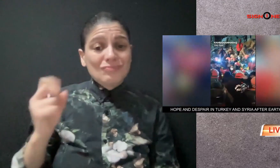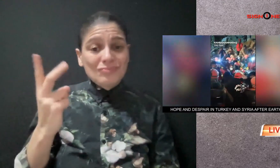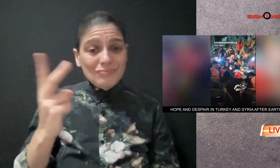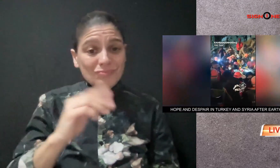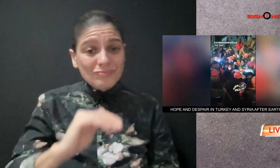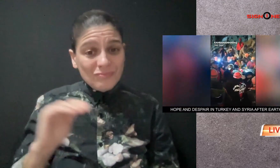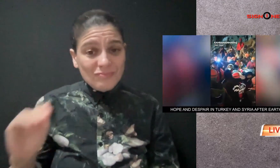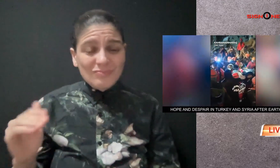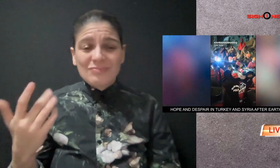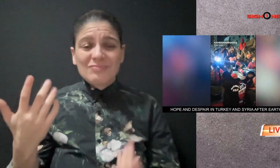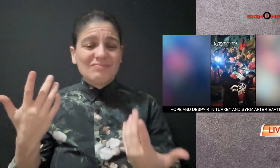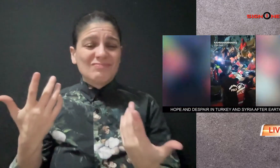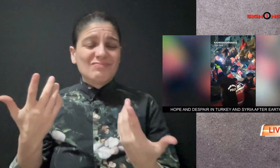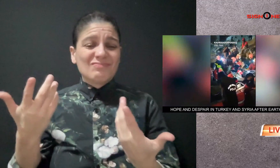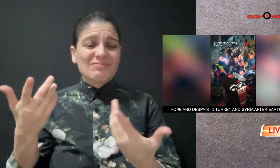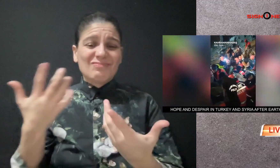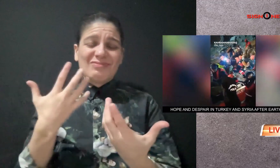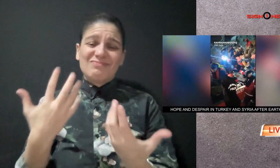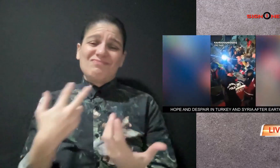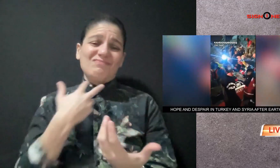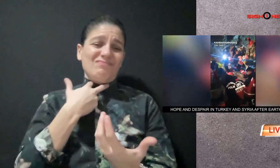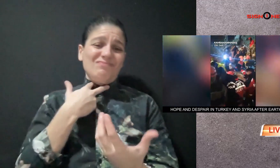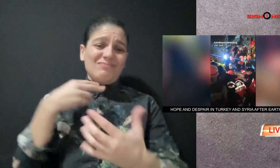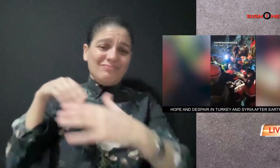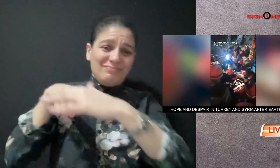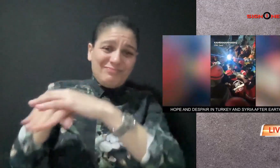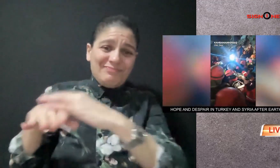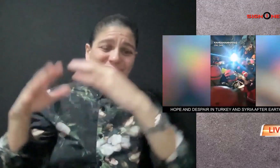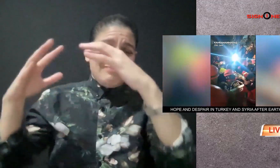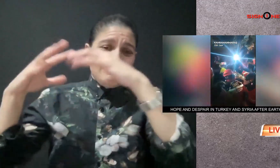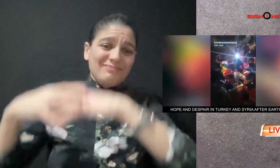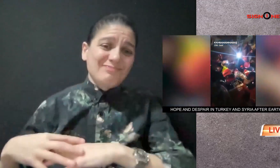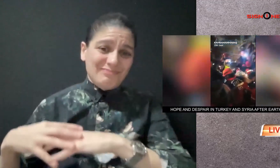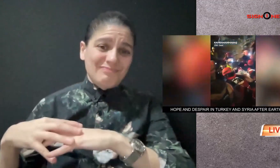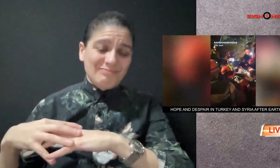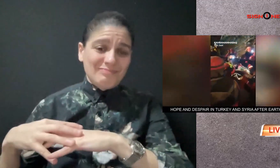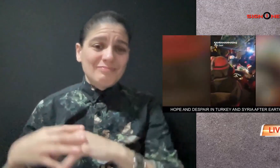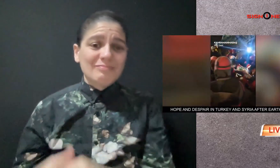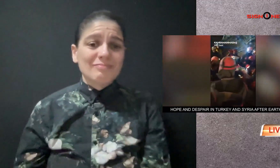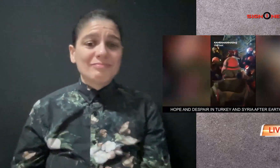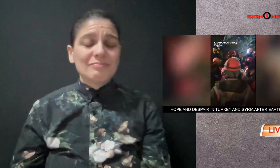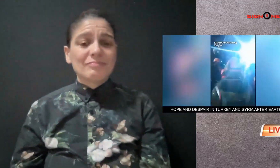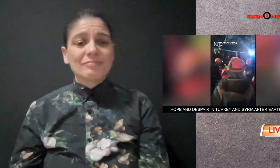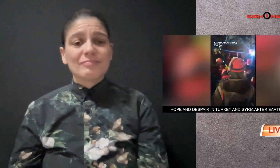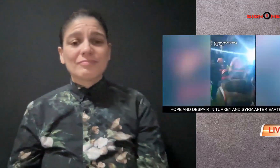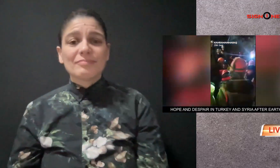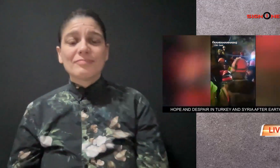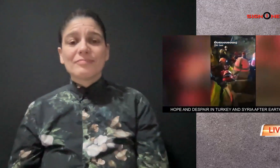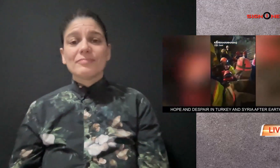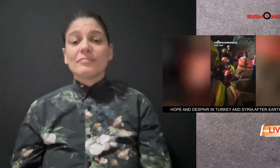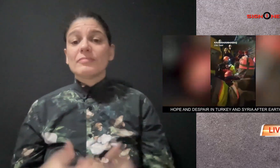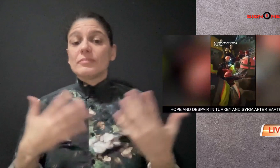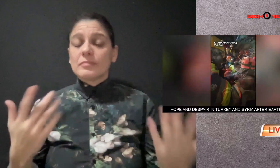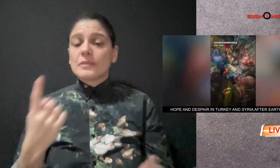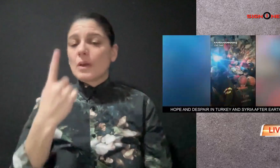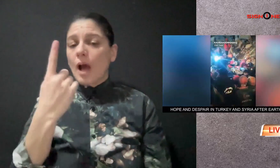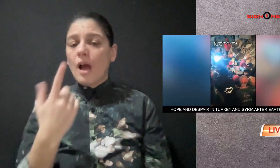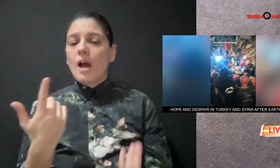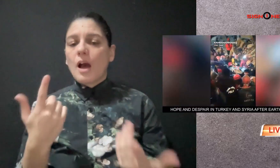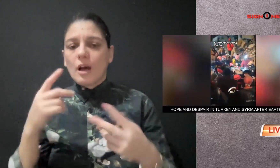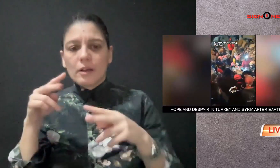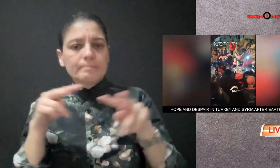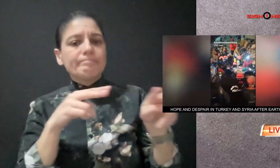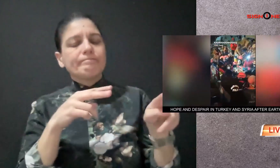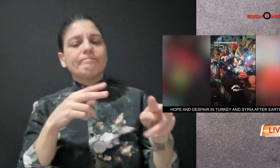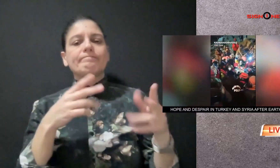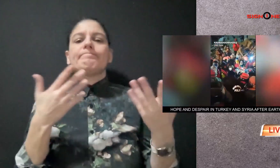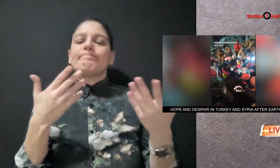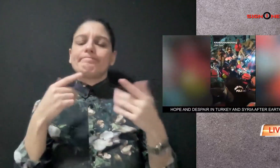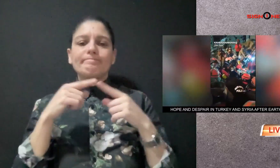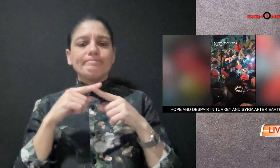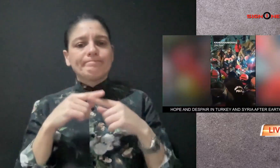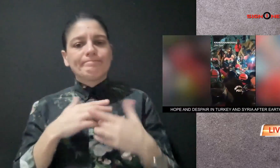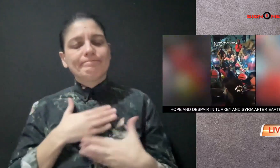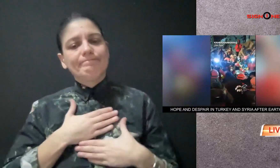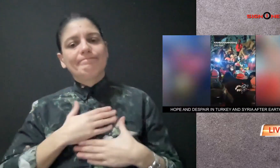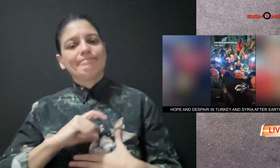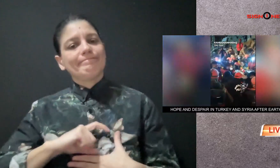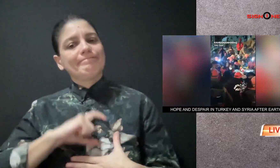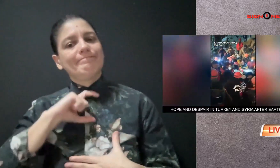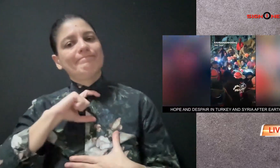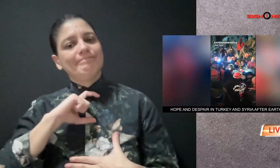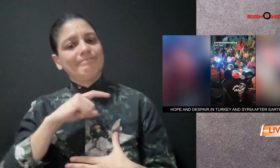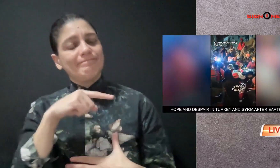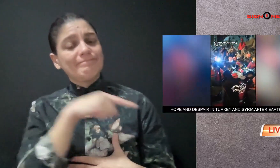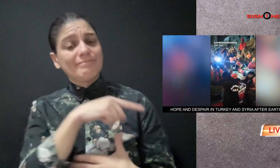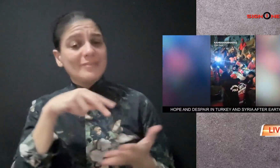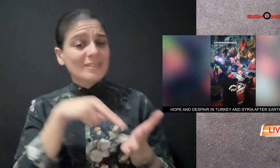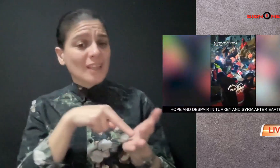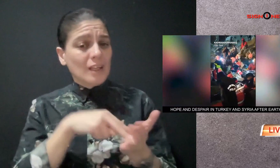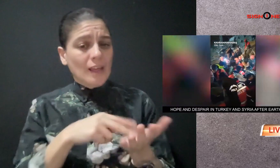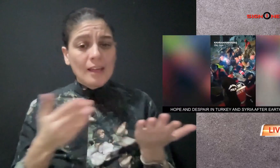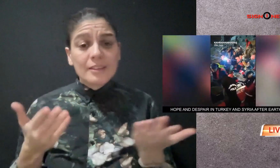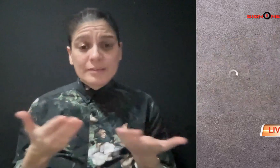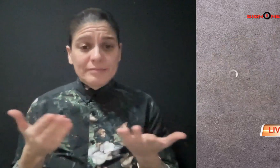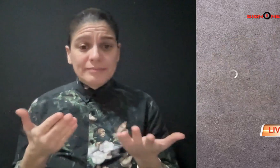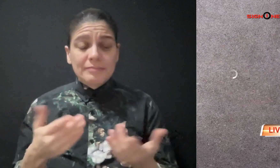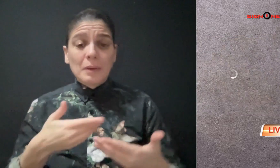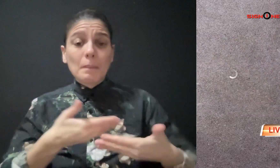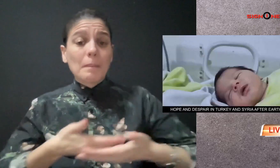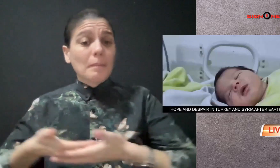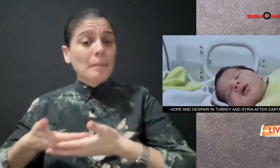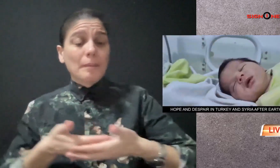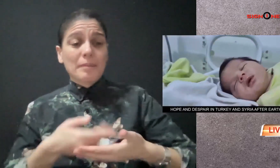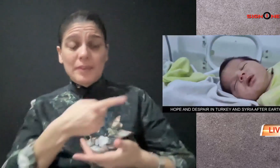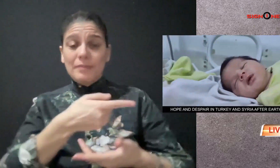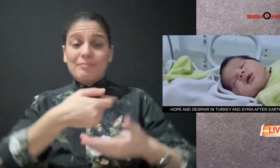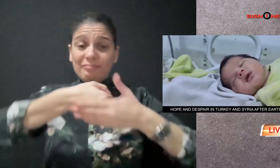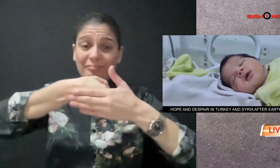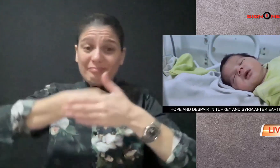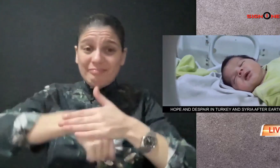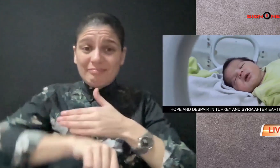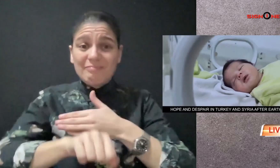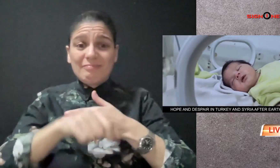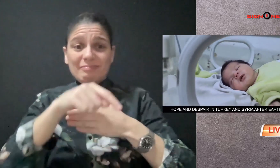children are still under the rubble and here is a happy update from Syria a baby who was